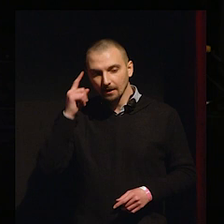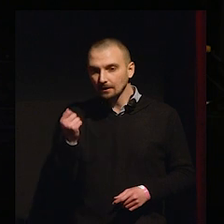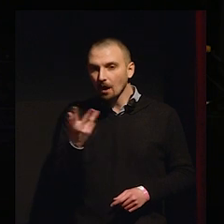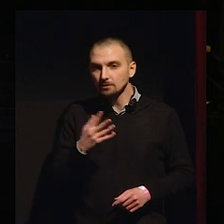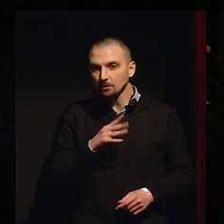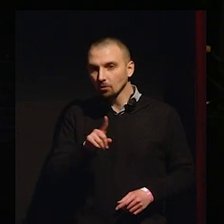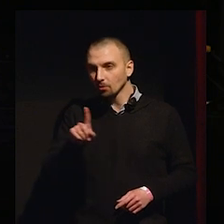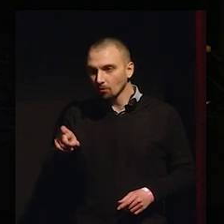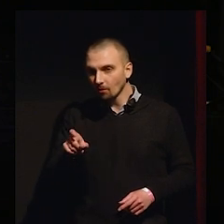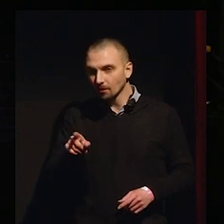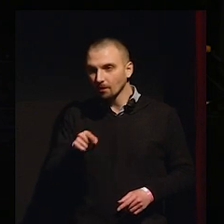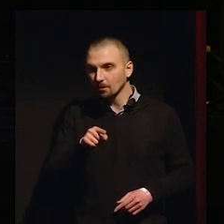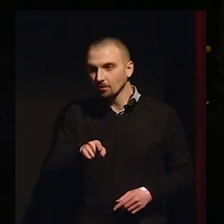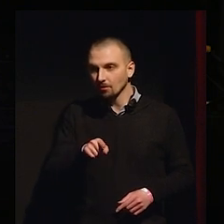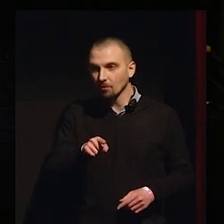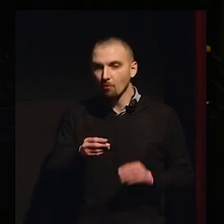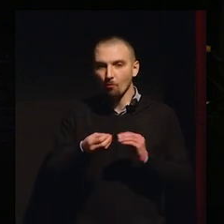step outside and no further question is asked.